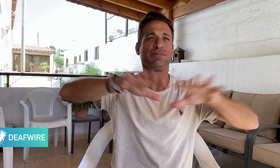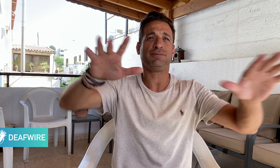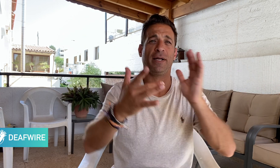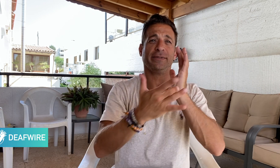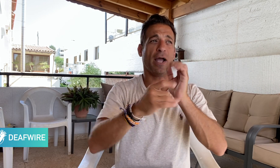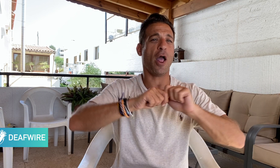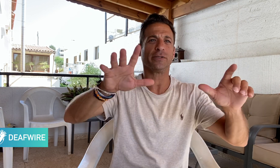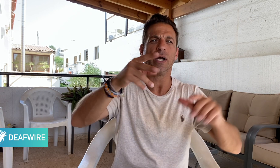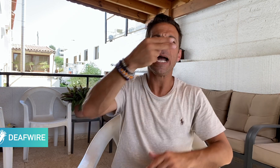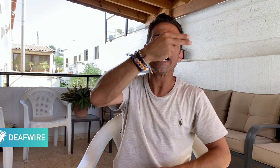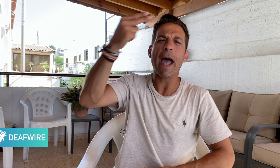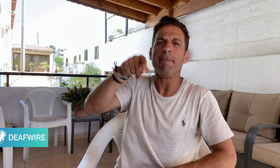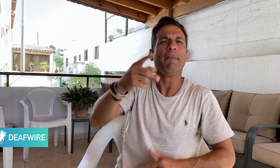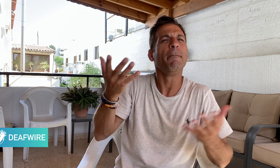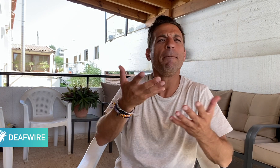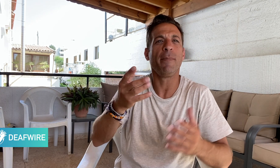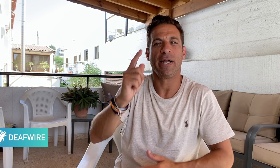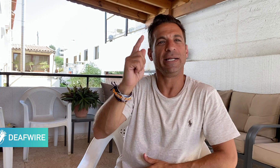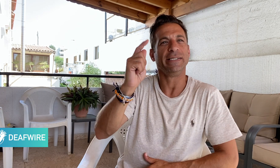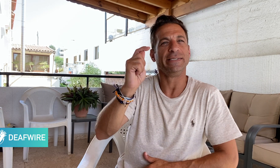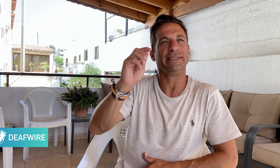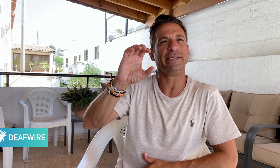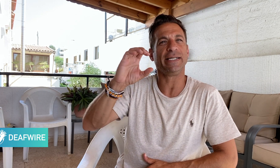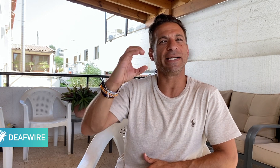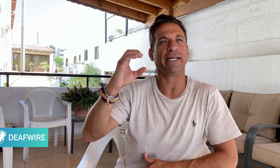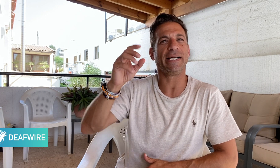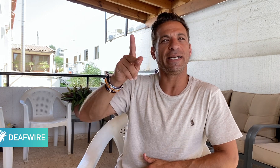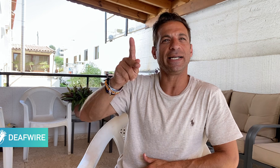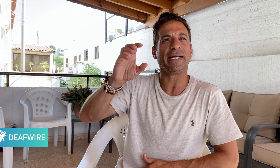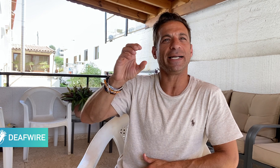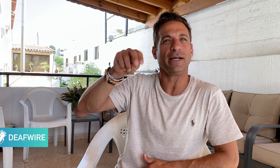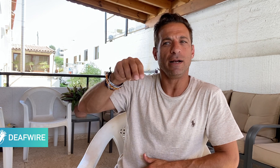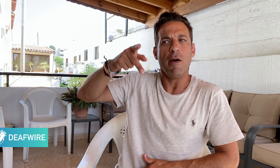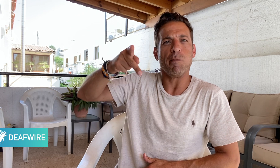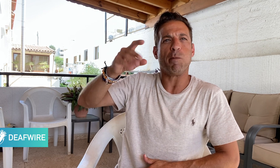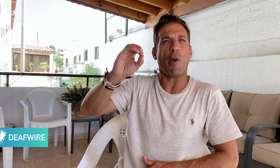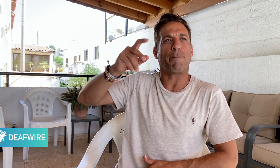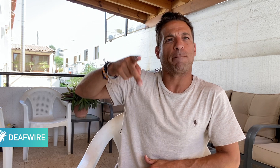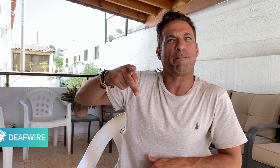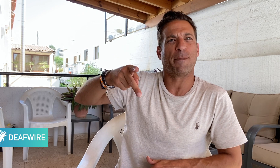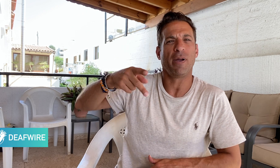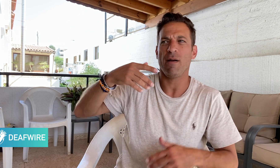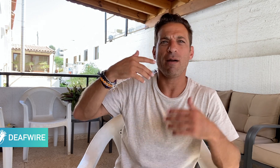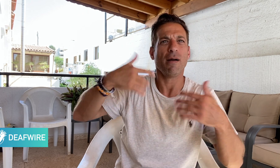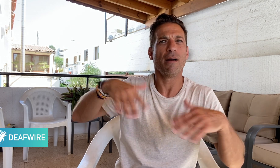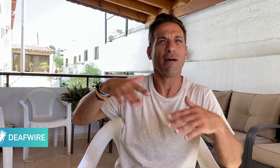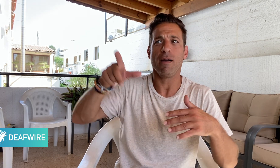called TeckenPOP, to control the sign language interpreter’s